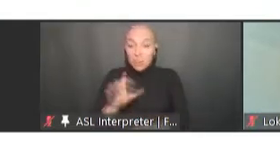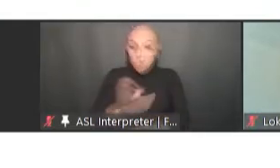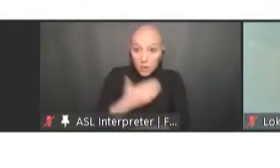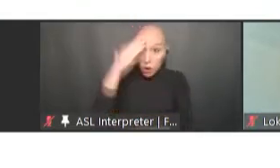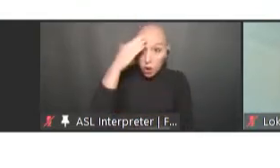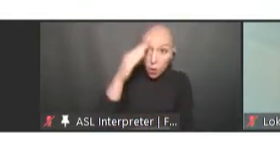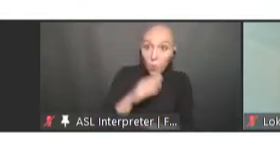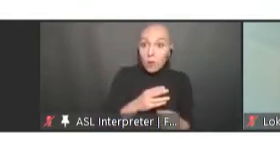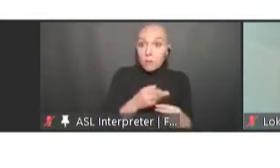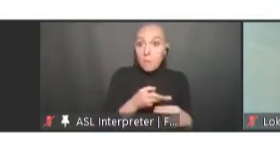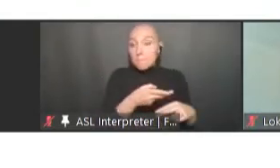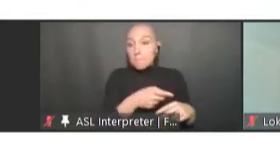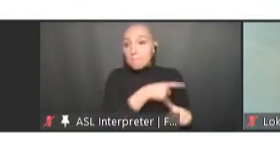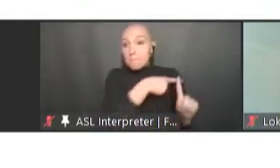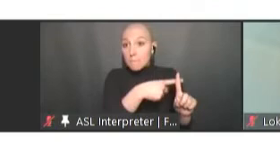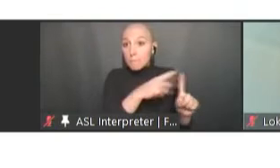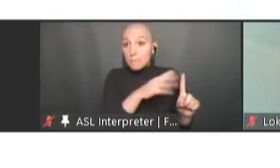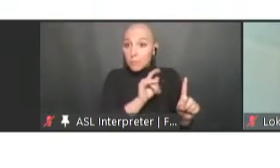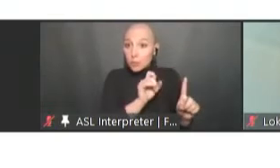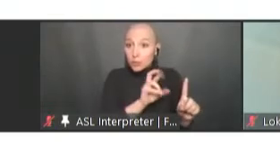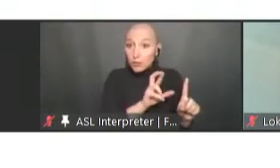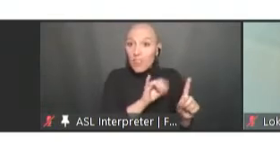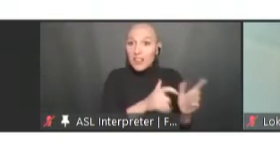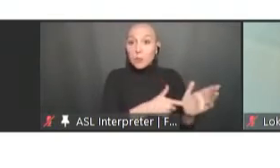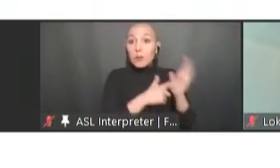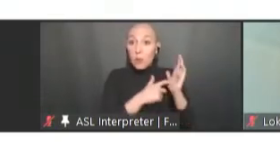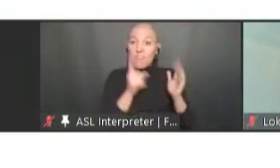So, a couple of things, you know, related to this, both the desire to